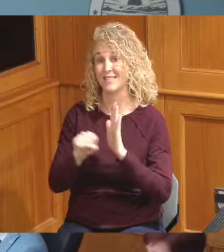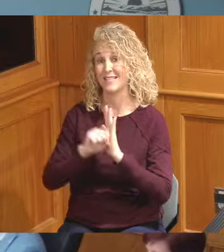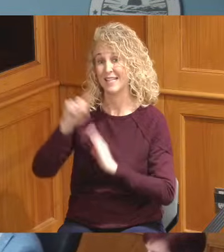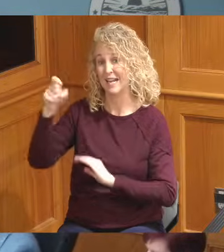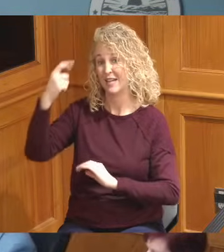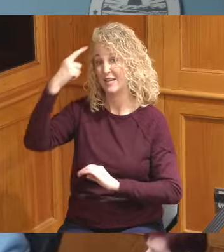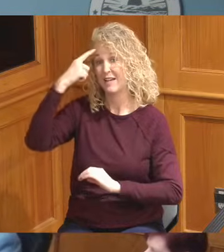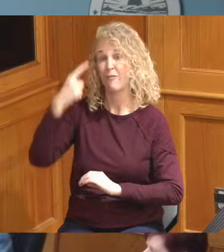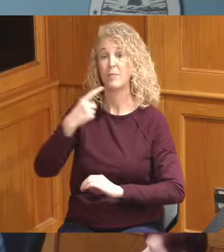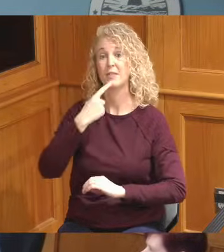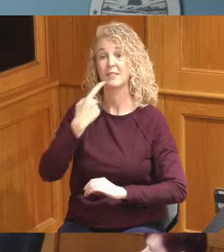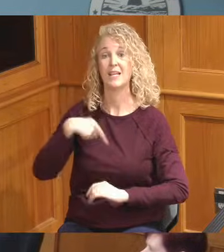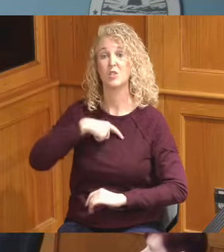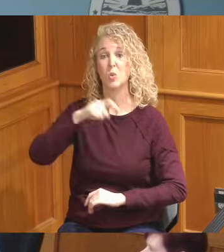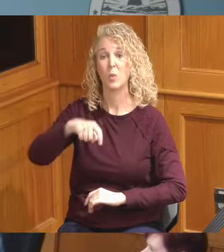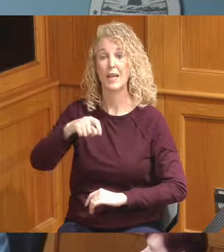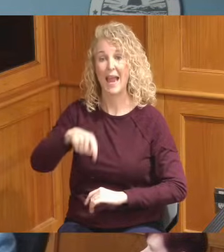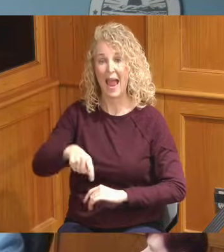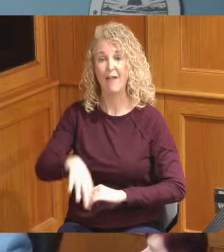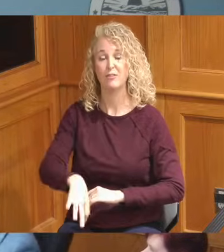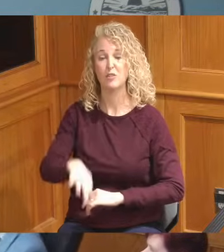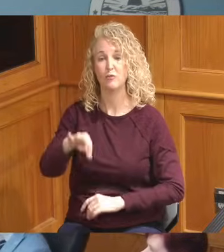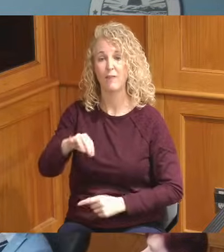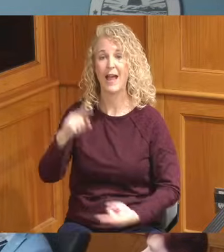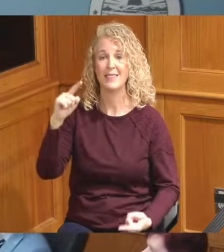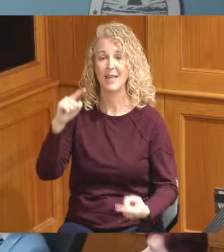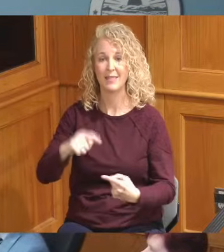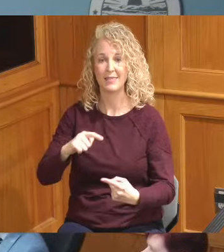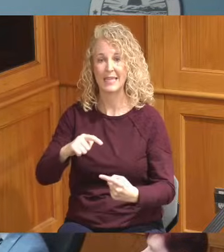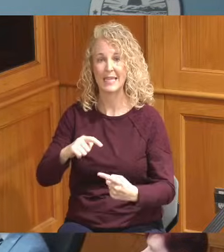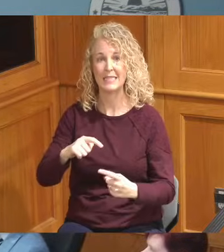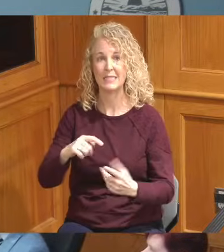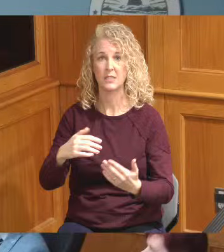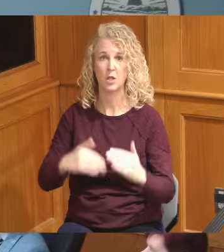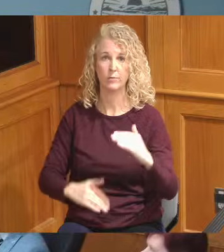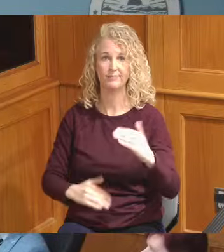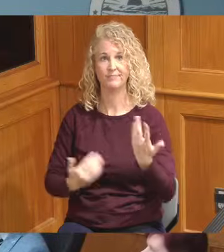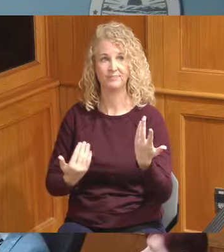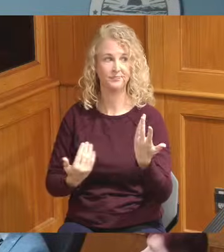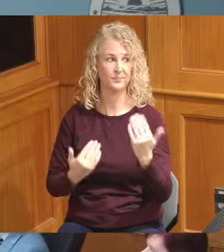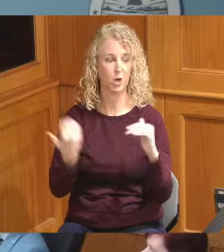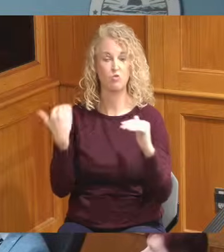the least restrictive environment. We might want to send them somewhere else and we'll try this,